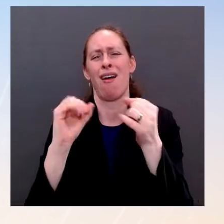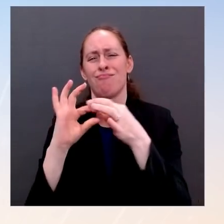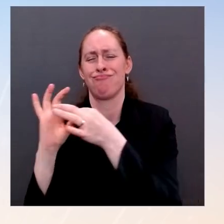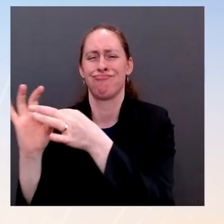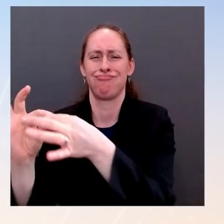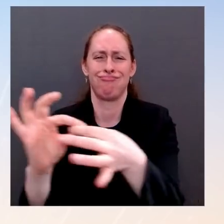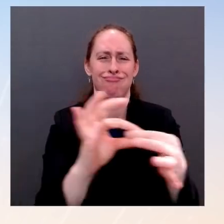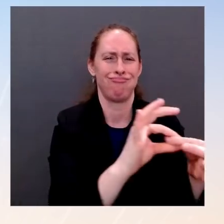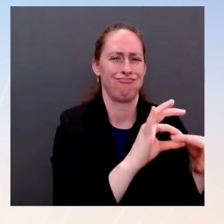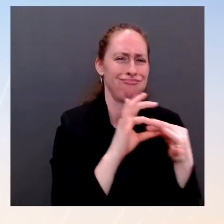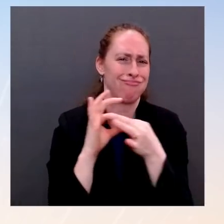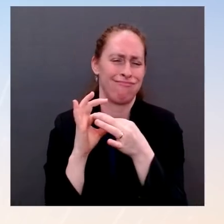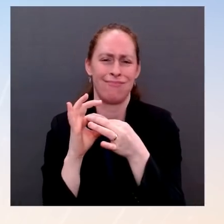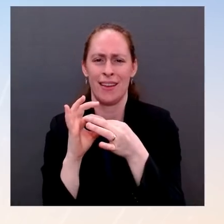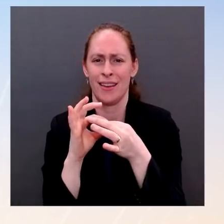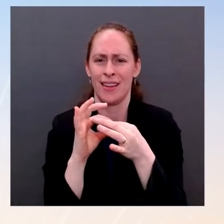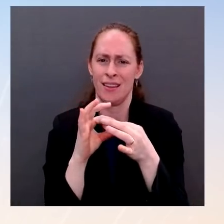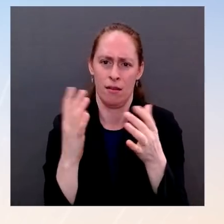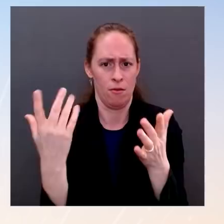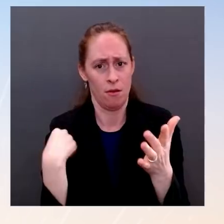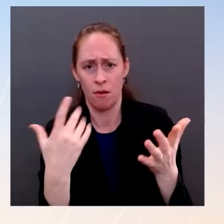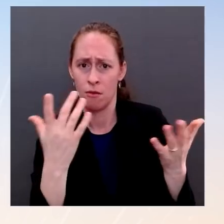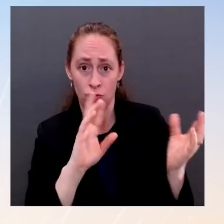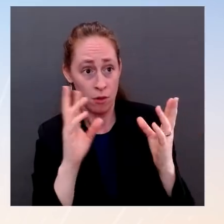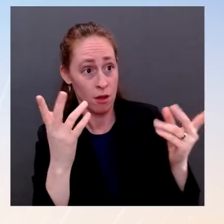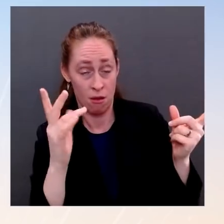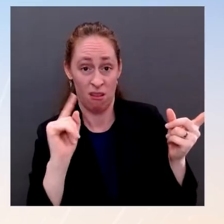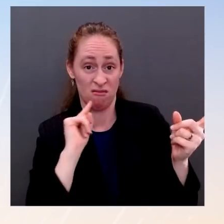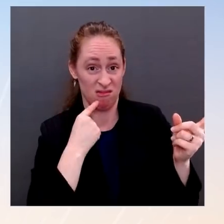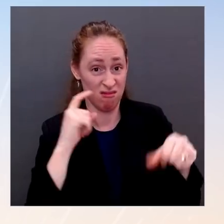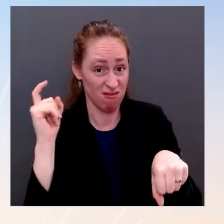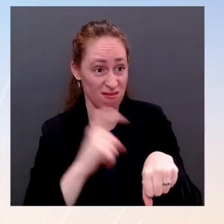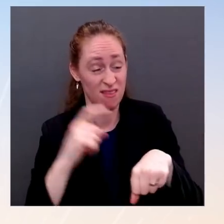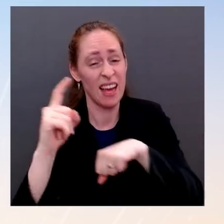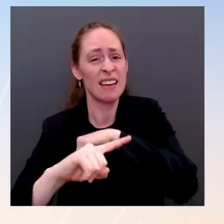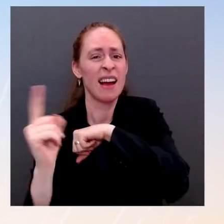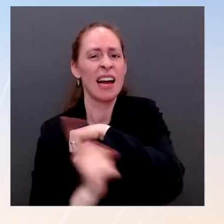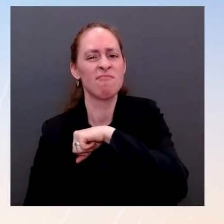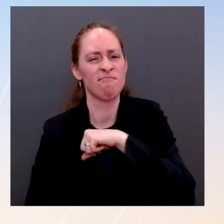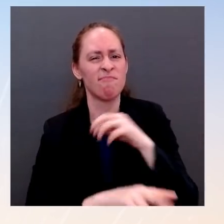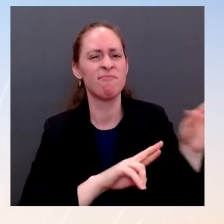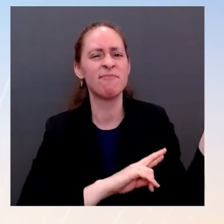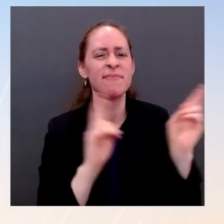because we share the belief that Russia has no right to redraw its neighbors' borders by force